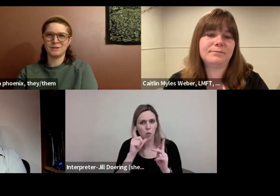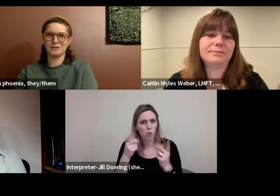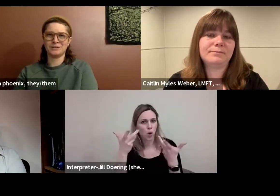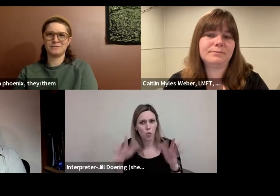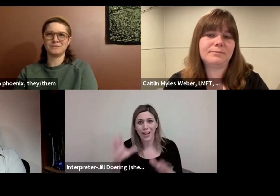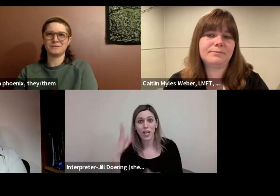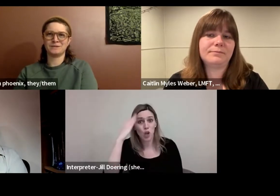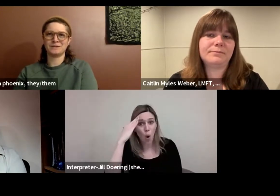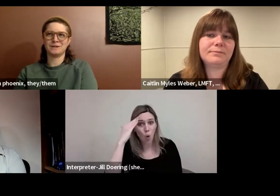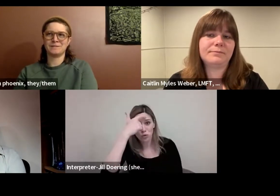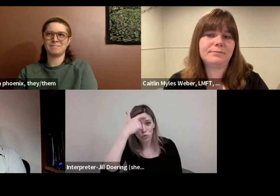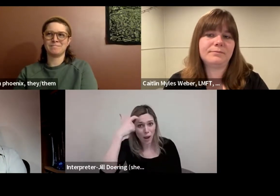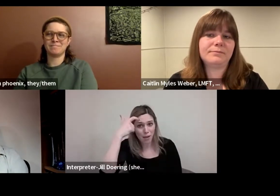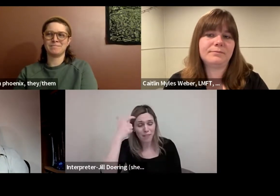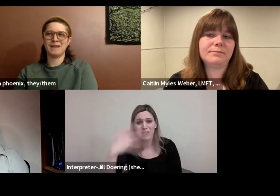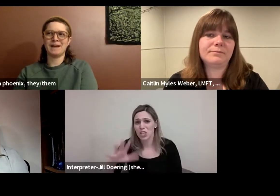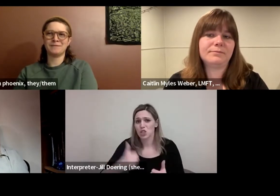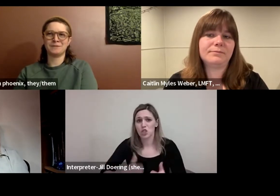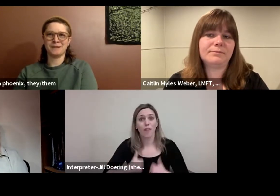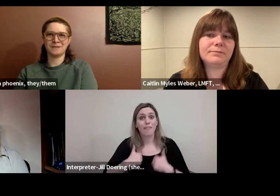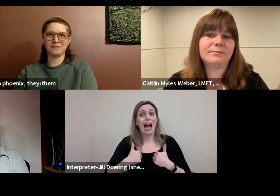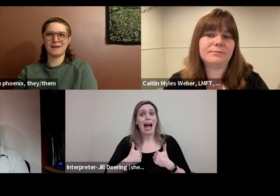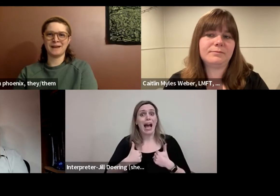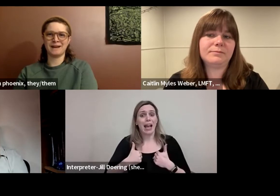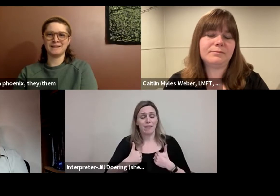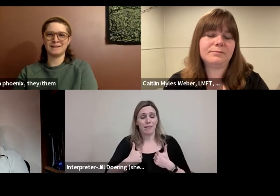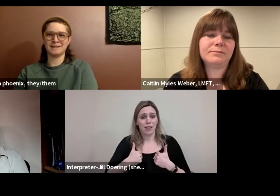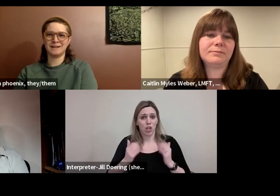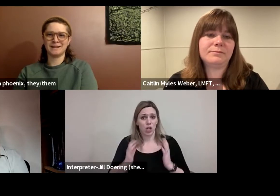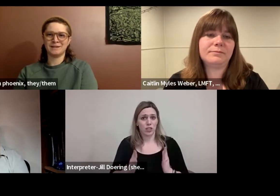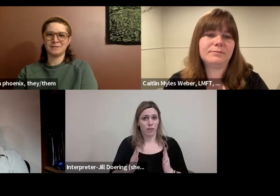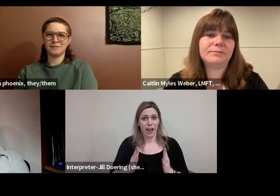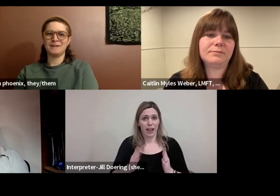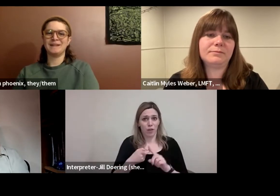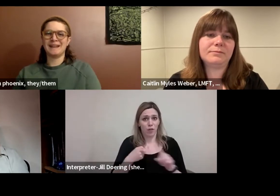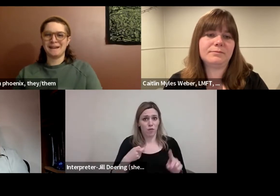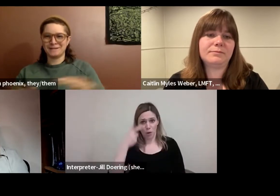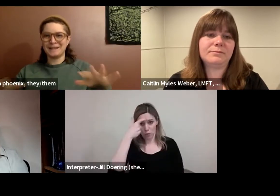of the aftermath of that is feeling out safety, right?